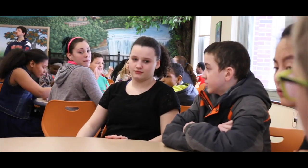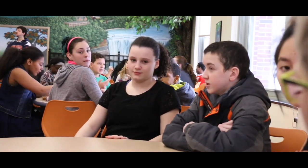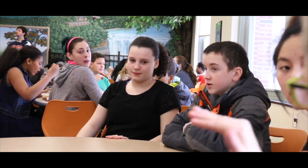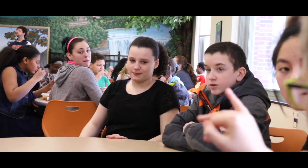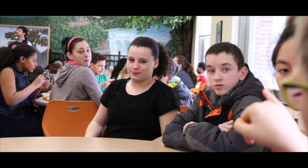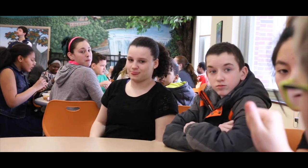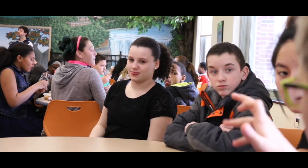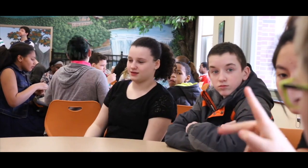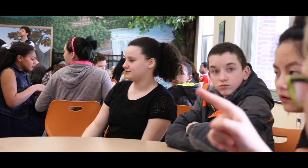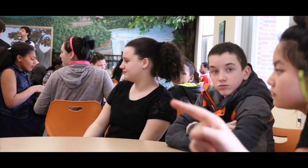Get Jack's attention.